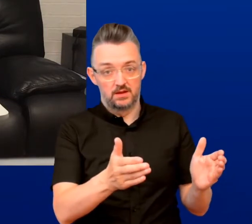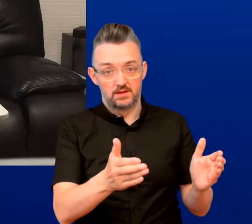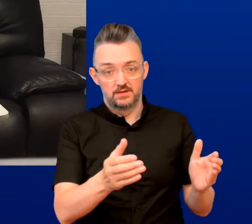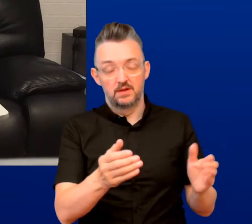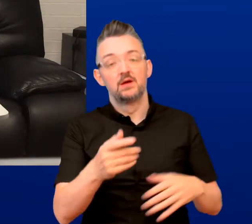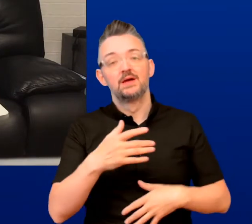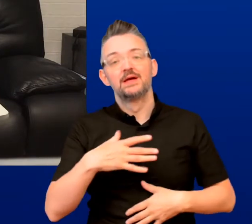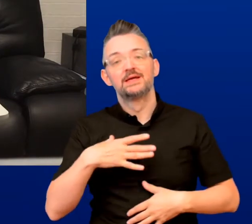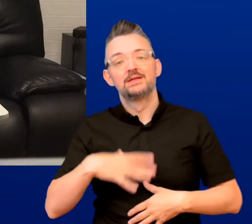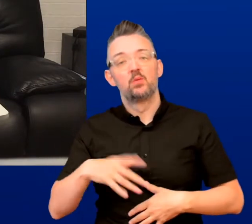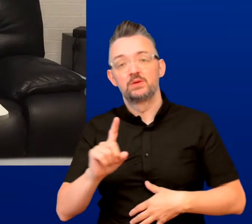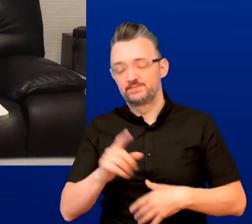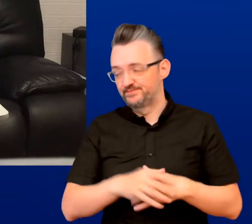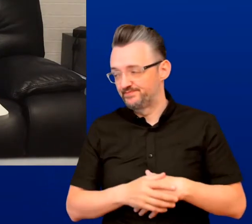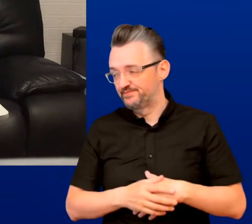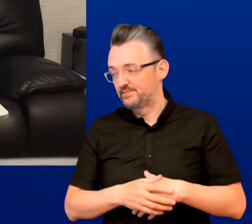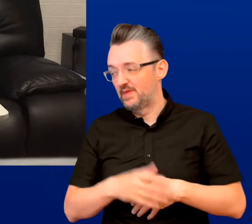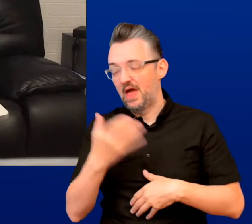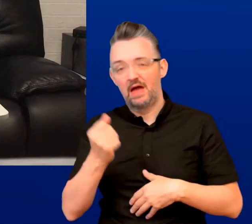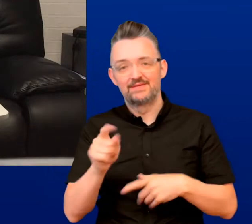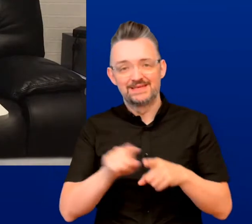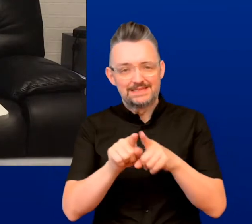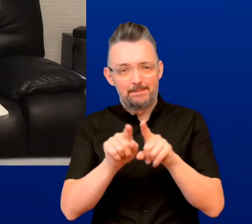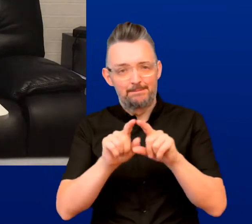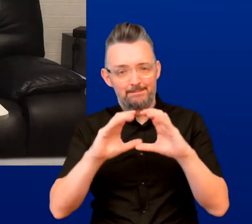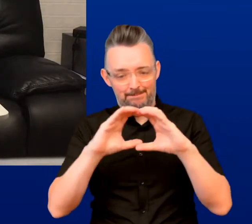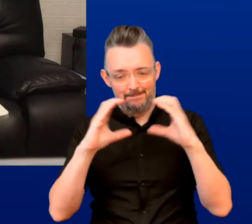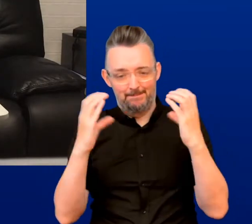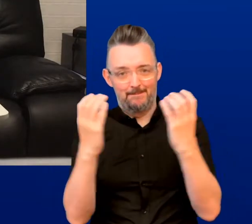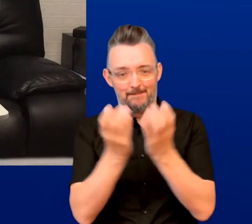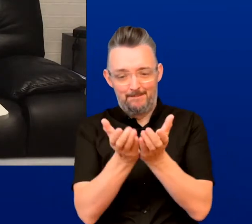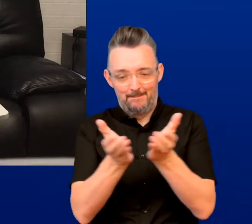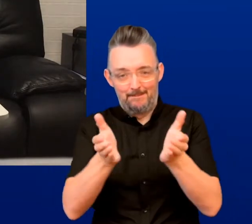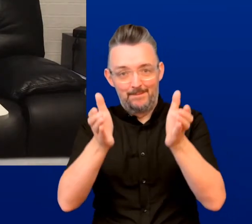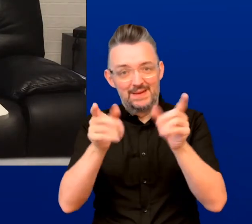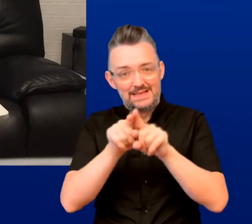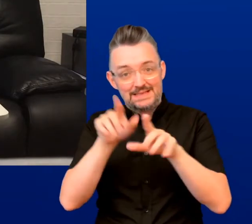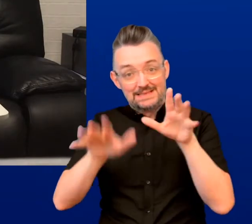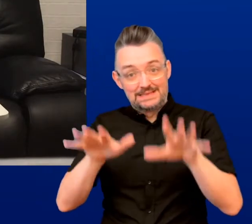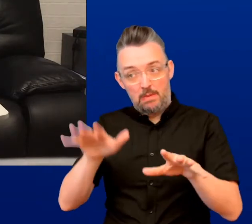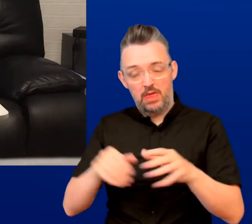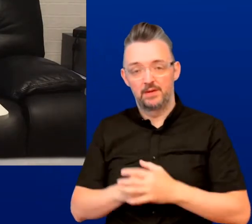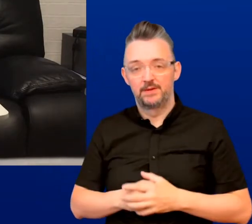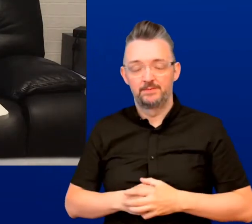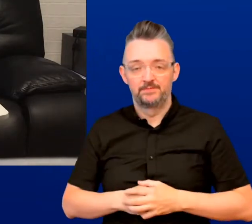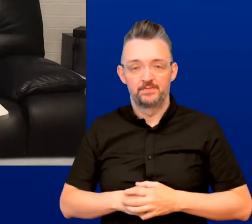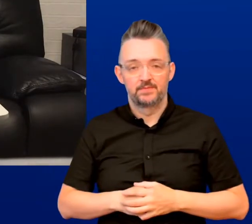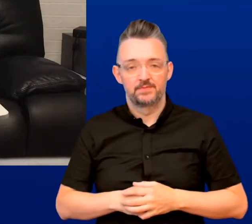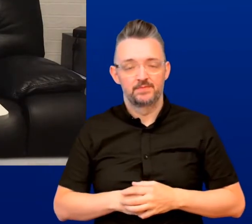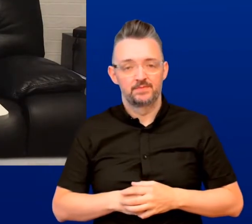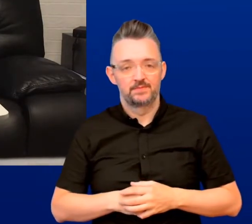We want to end up with a shape and a design something like this.